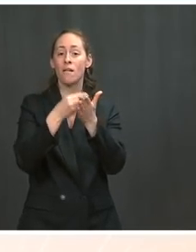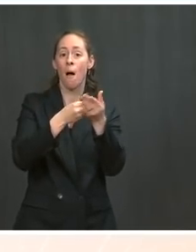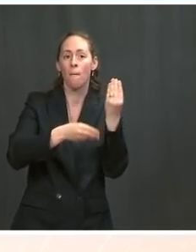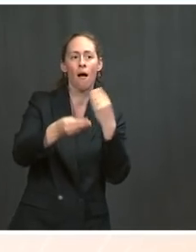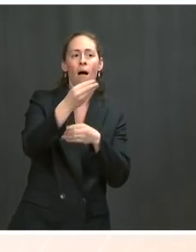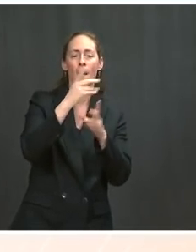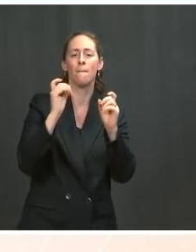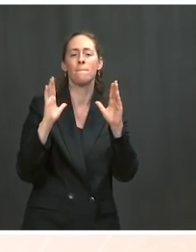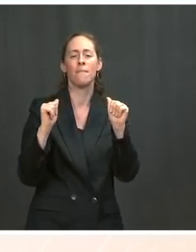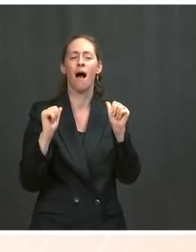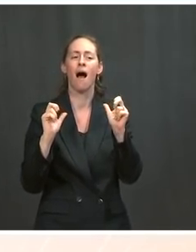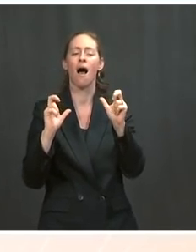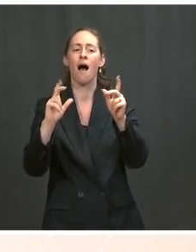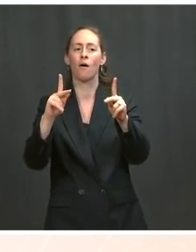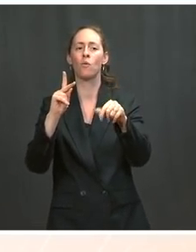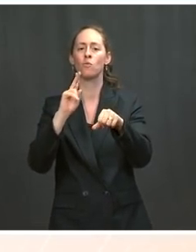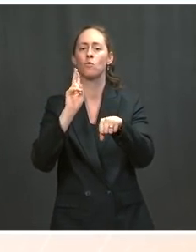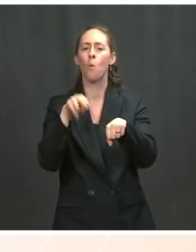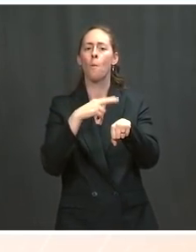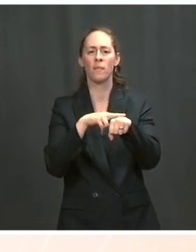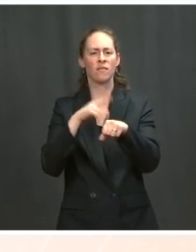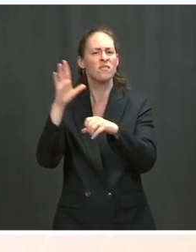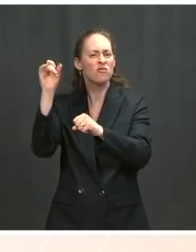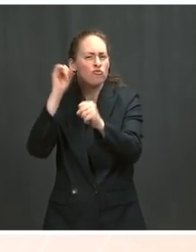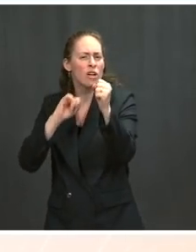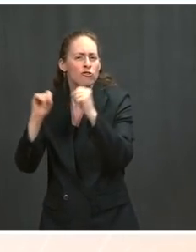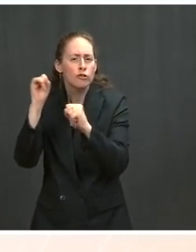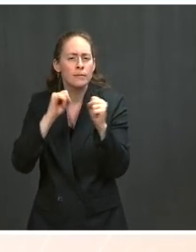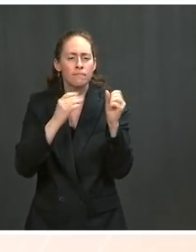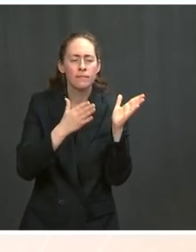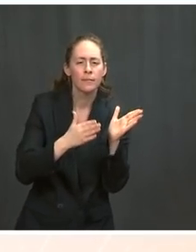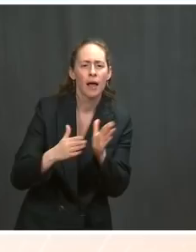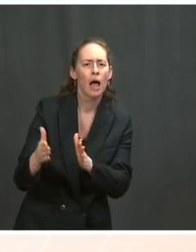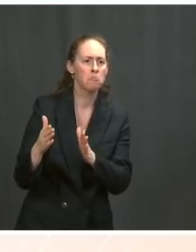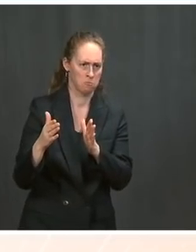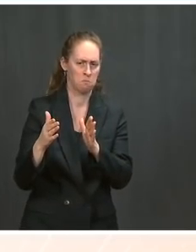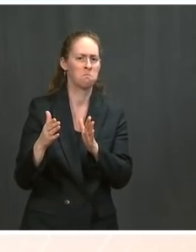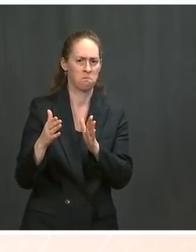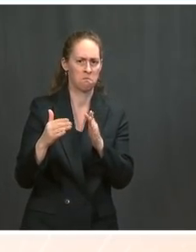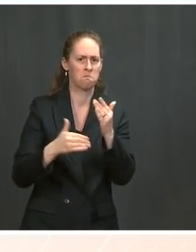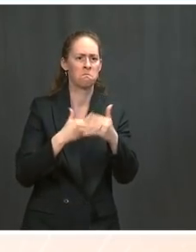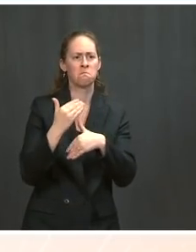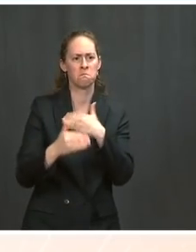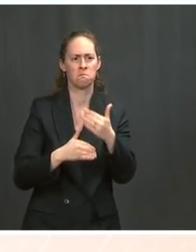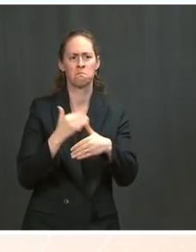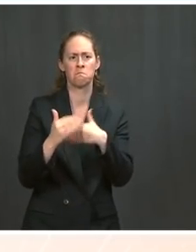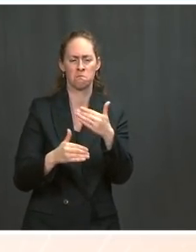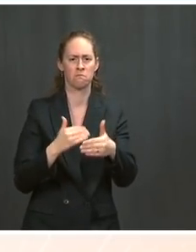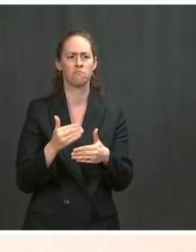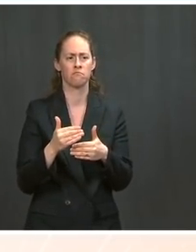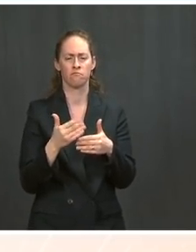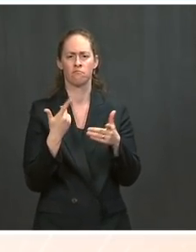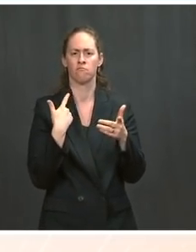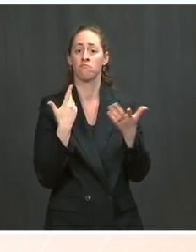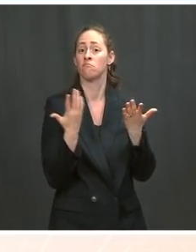And if you dig into the data, there are a couple of factors at play that I think people are taking a look at now that we've dug into the data more,